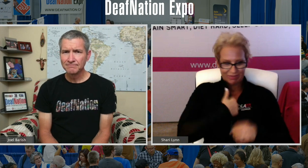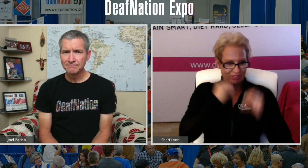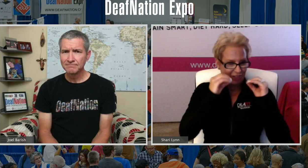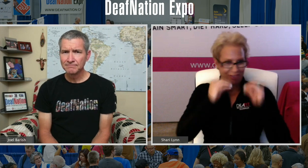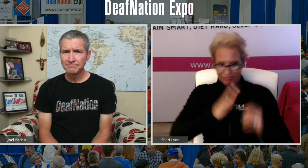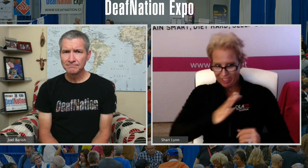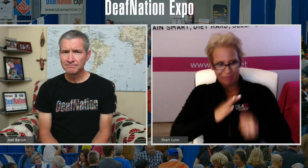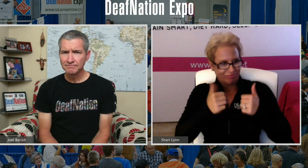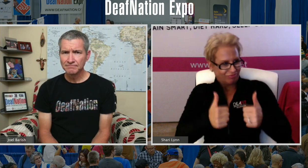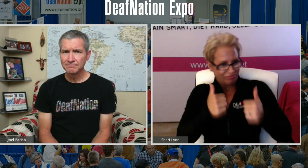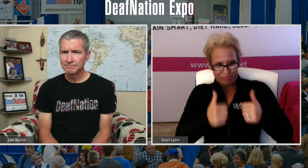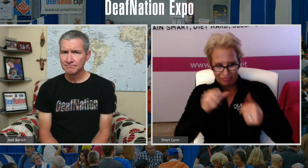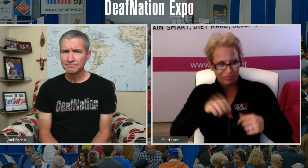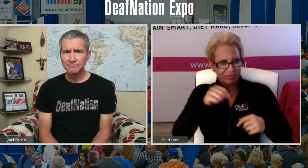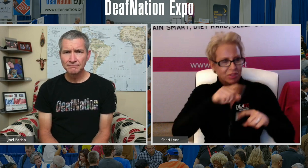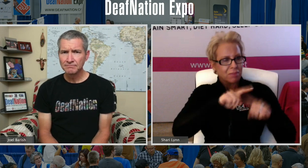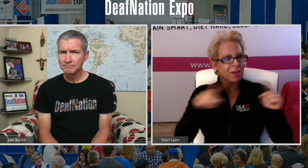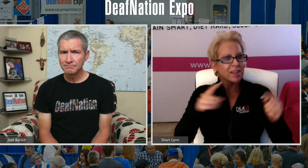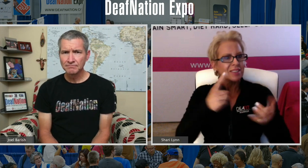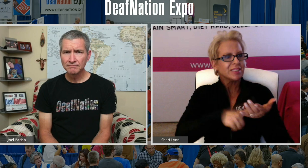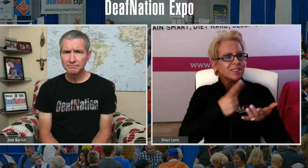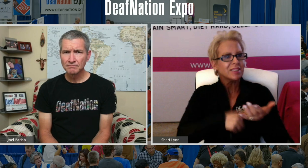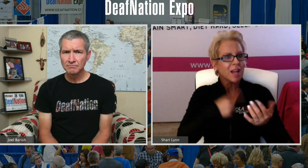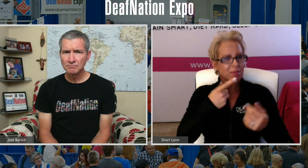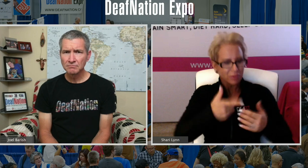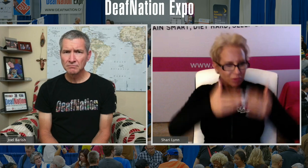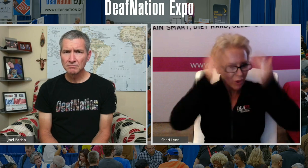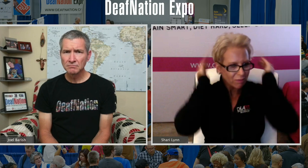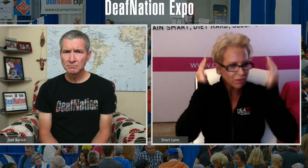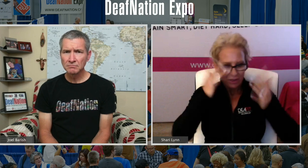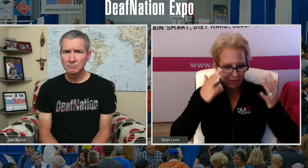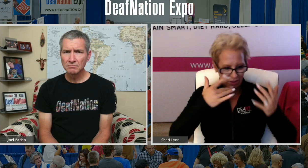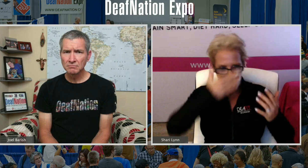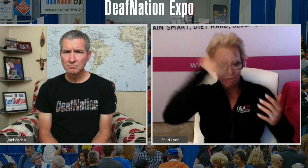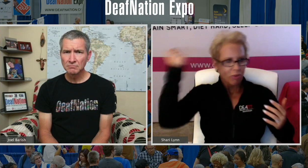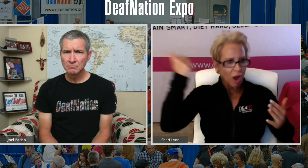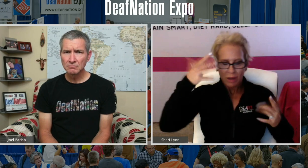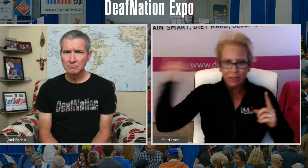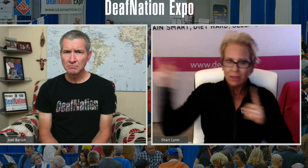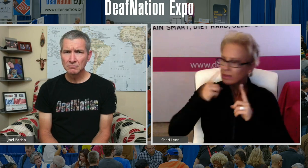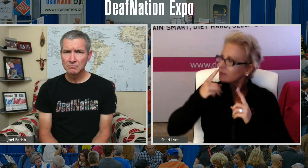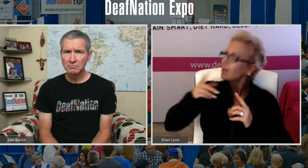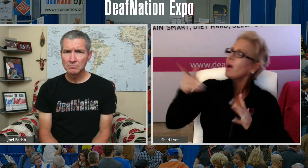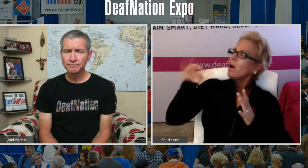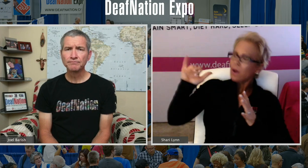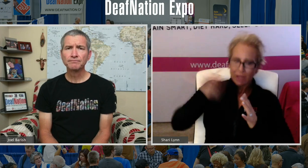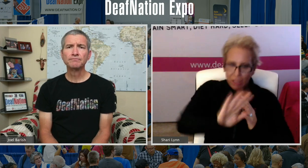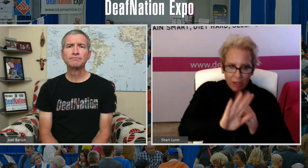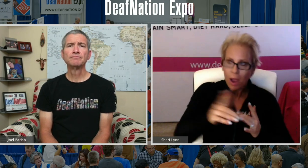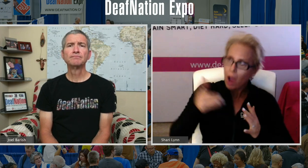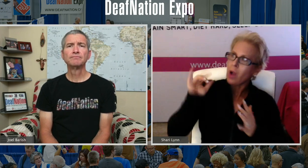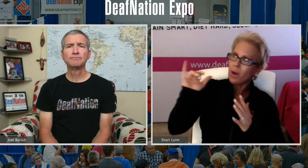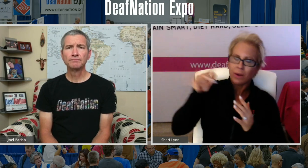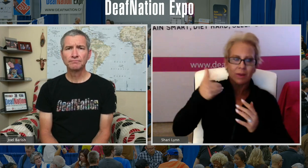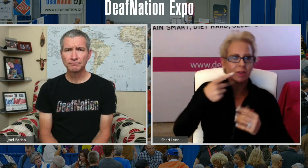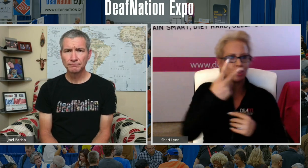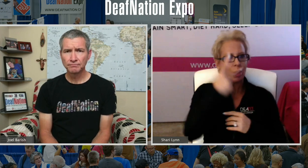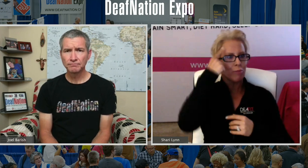okay, self-taught is fine, but sometimes you’re overwhelmed and forget… And having someone else to put you in check